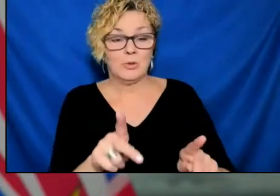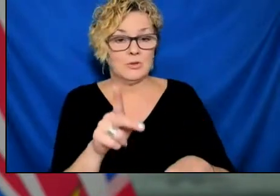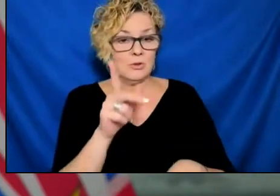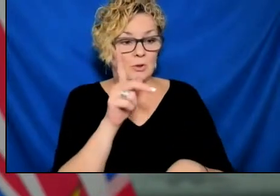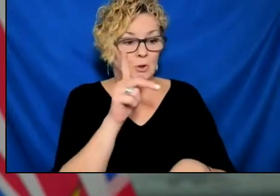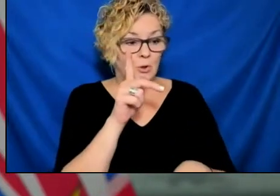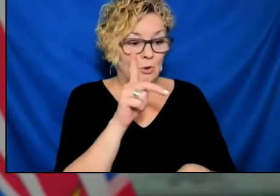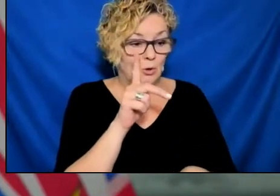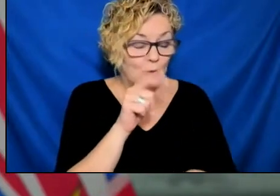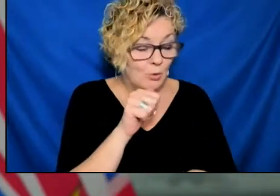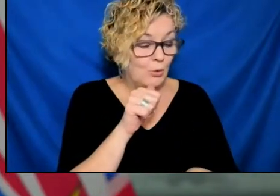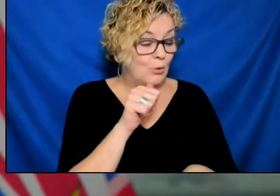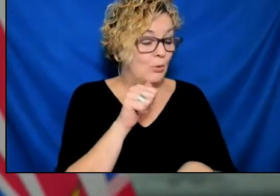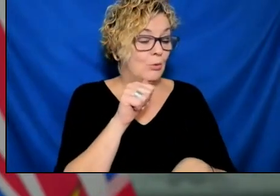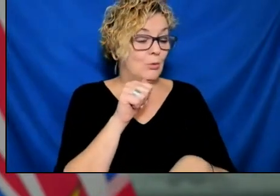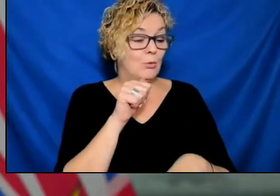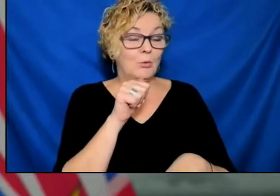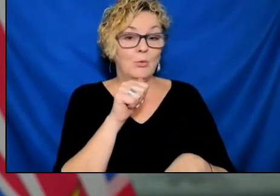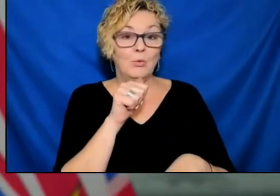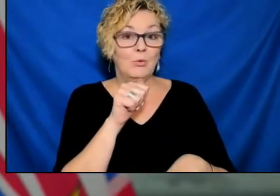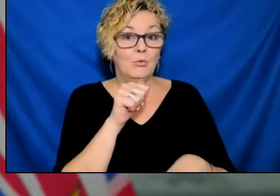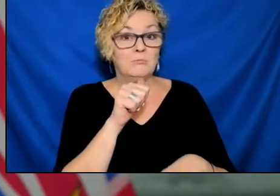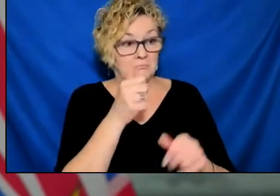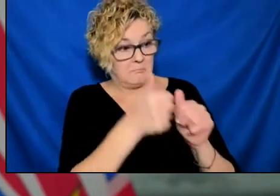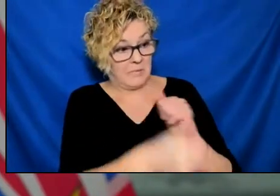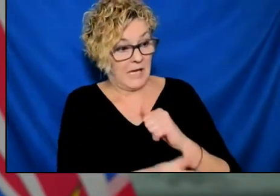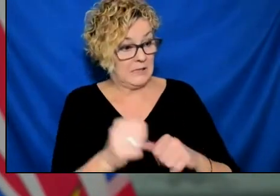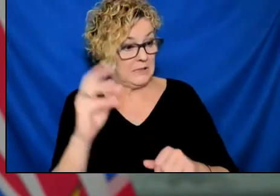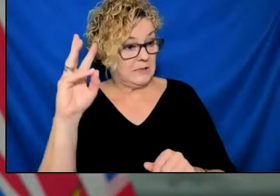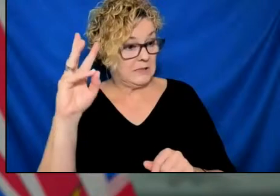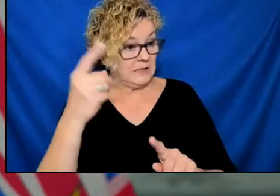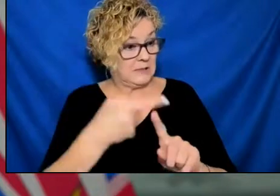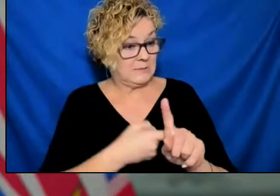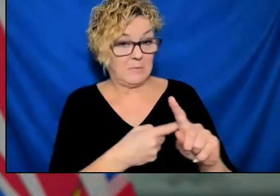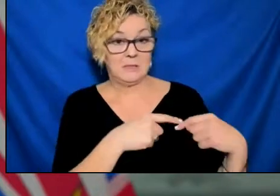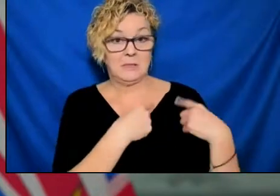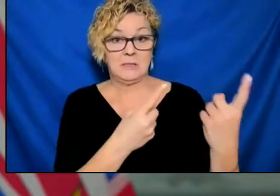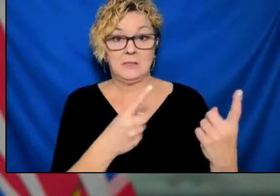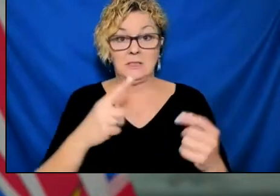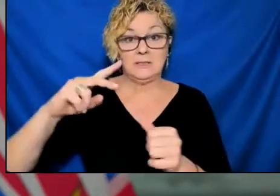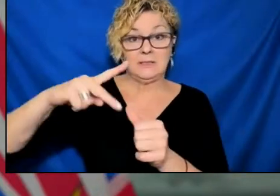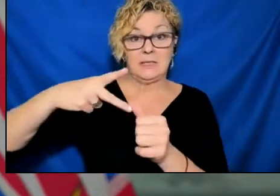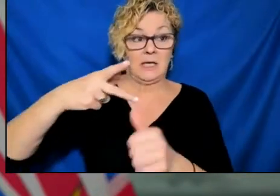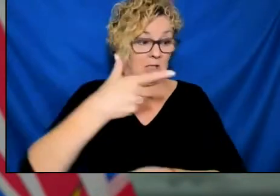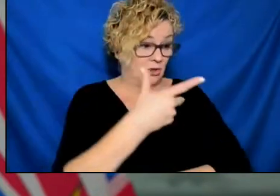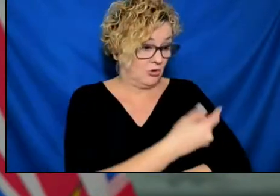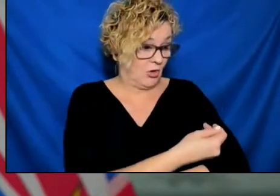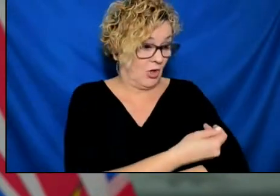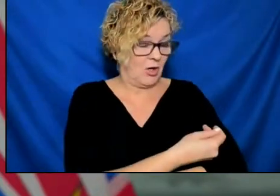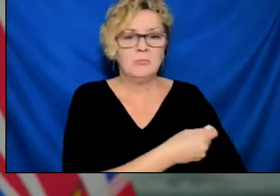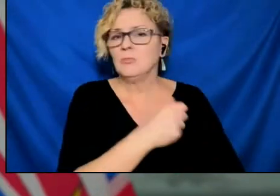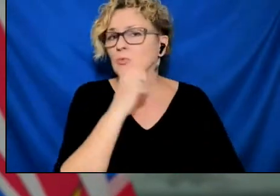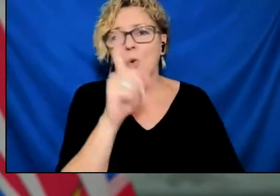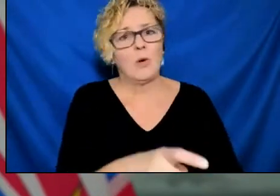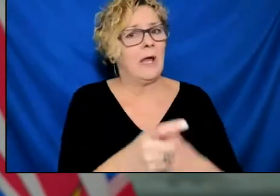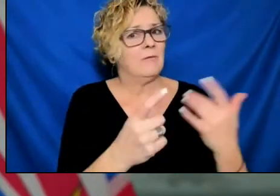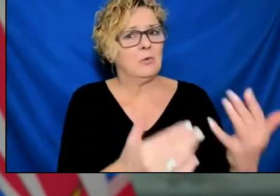vaccine in as we prioritize them to be waiting eight months at